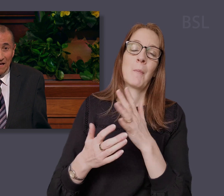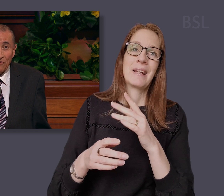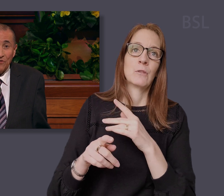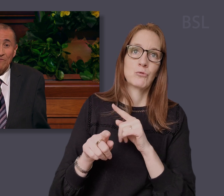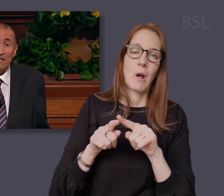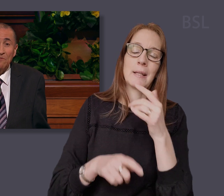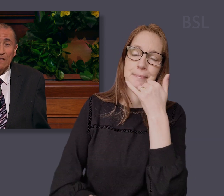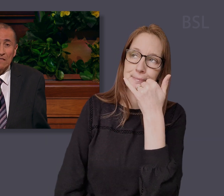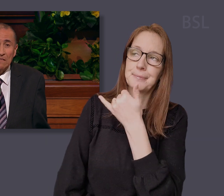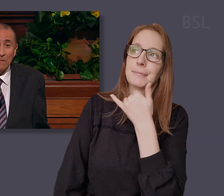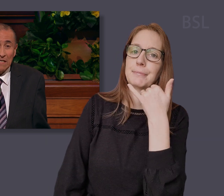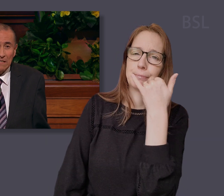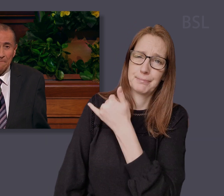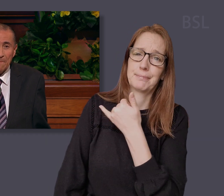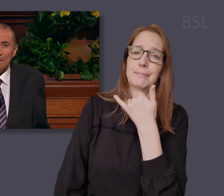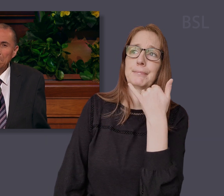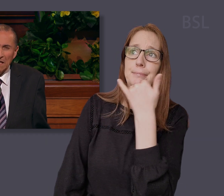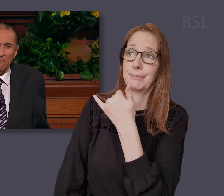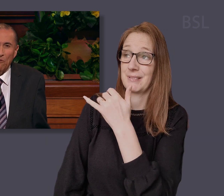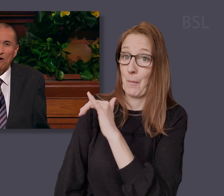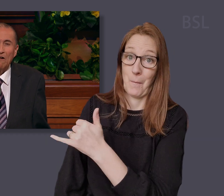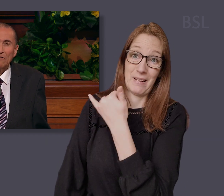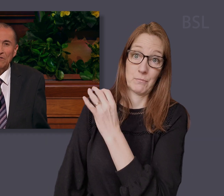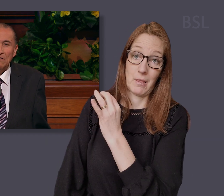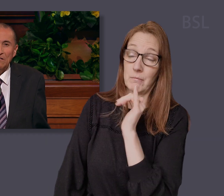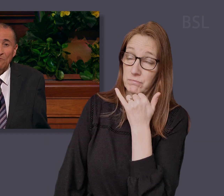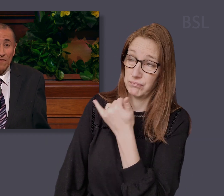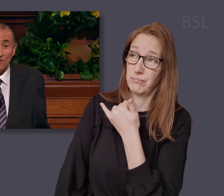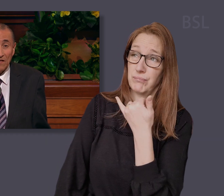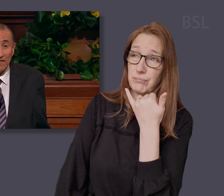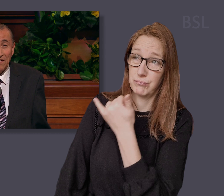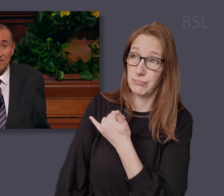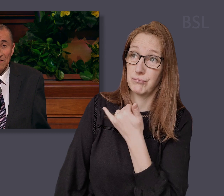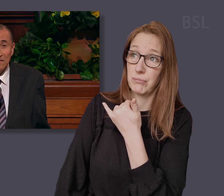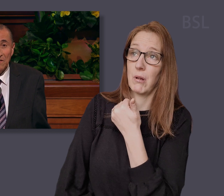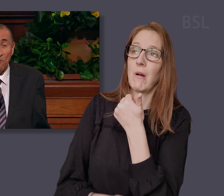After several weeks and many, many phone calls without success,